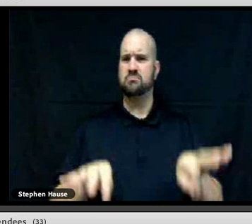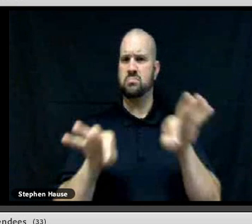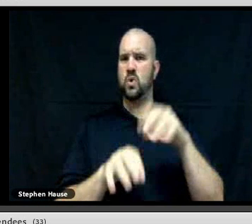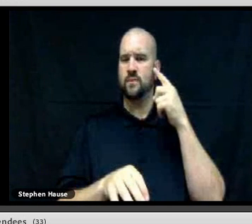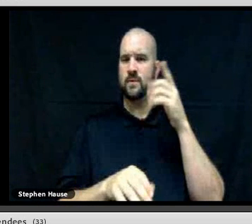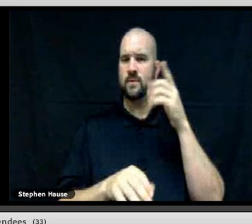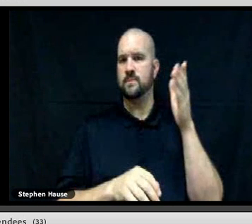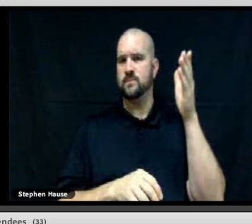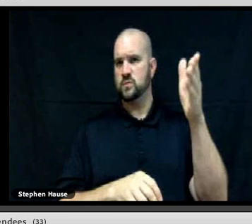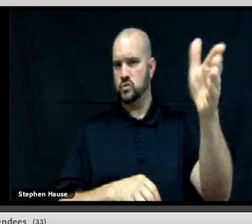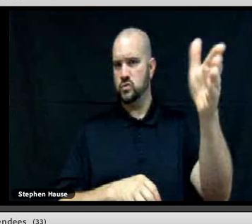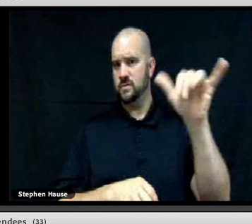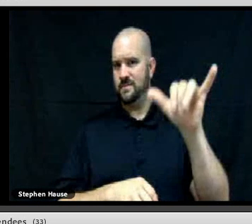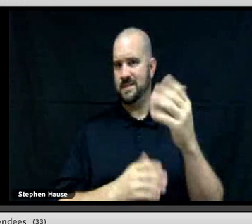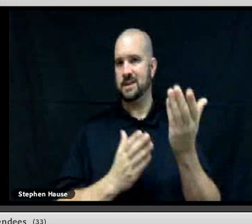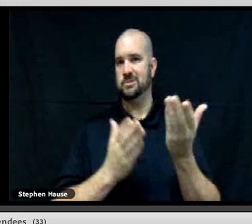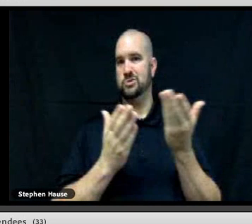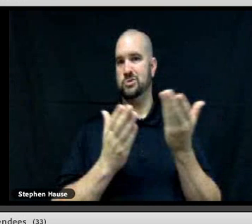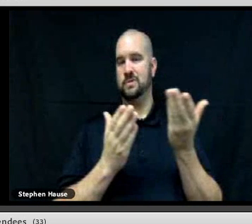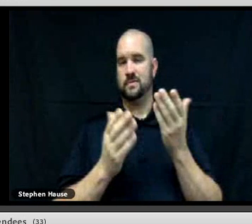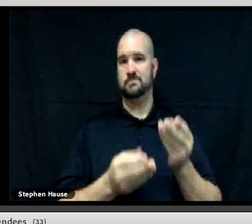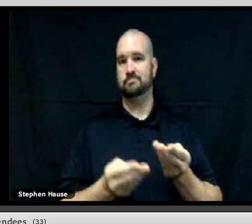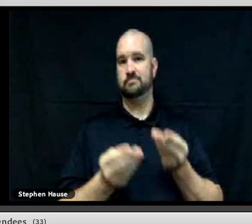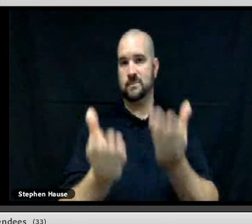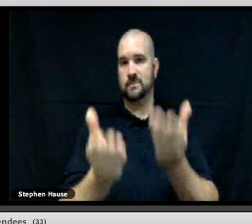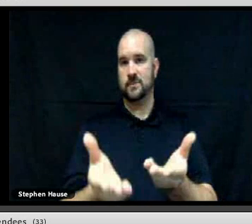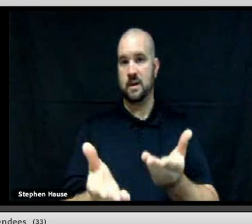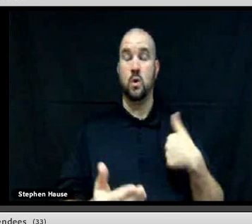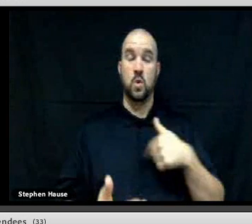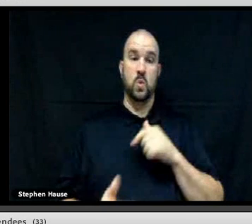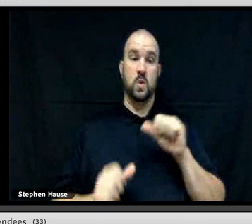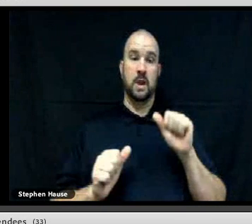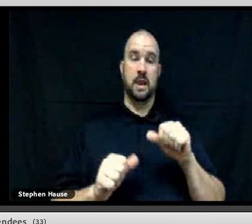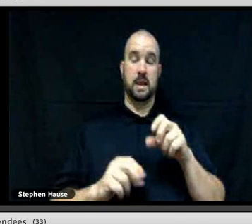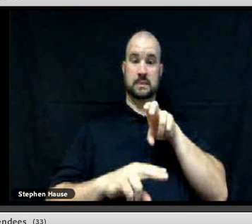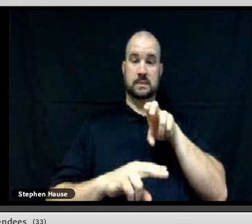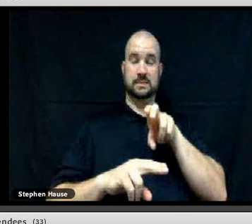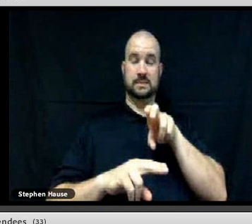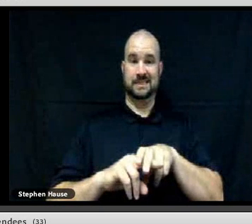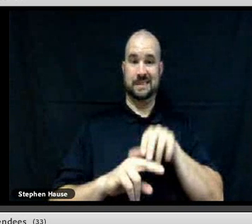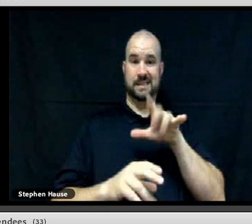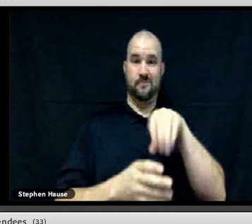So, we're able to have a seat at the table, um, due to that membership.